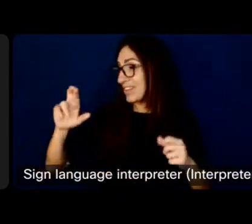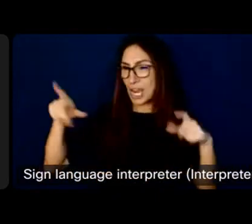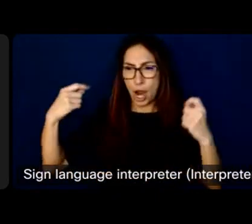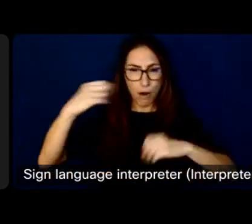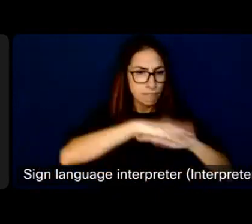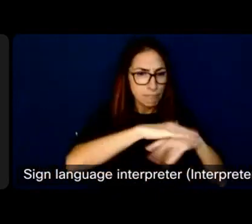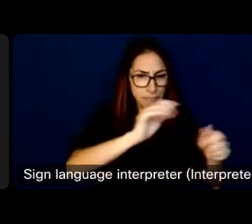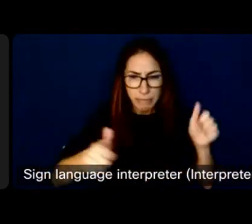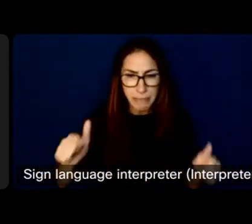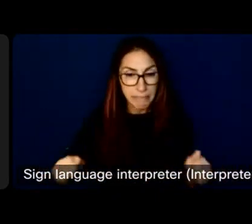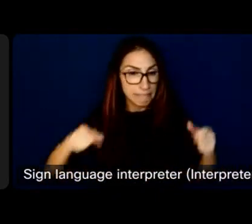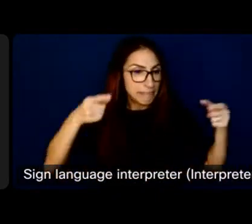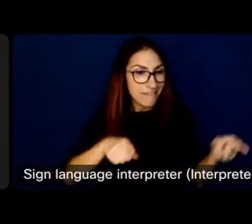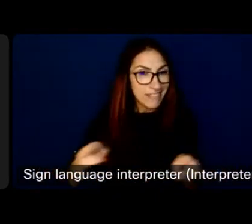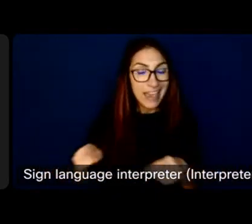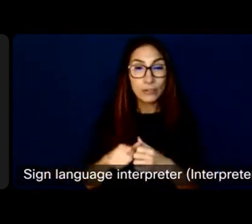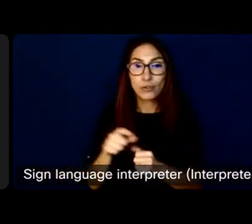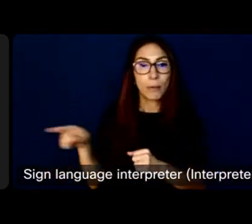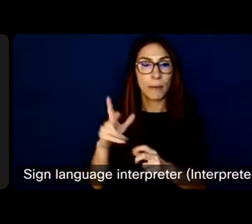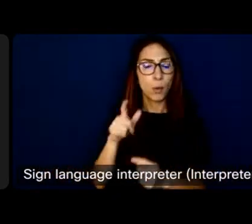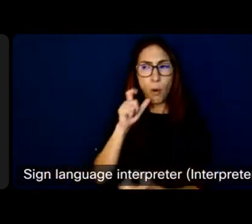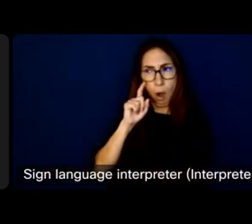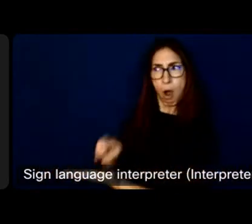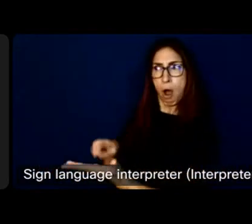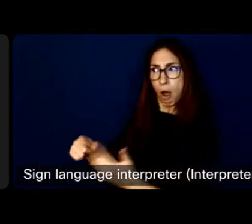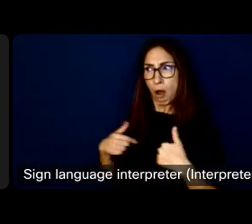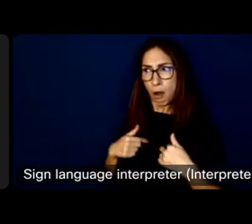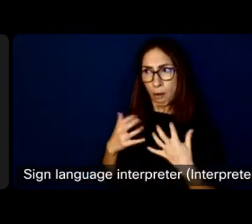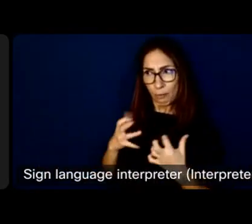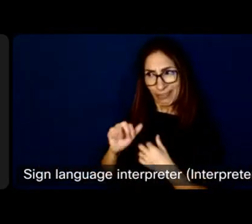that kind of service. Or maybe it could be folded into, you